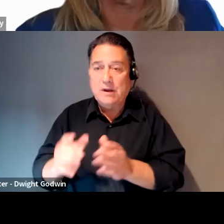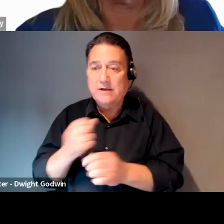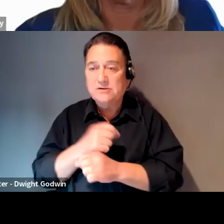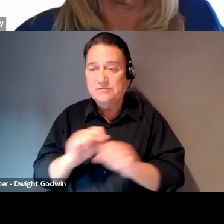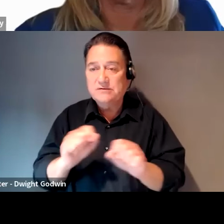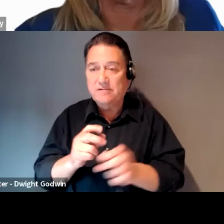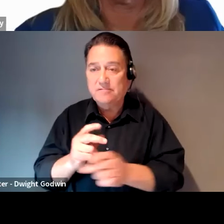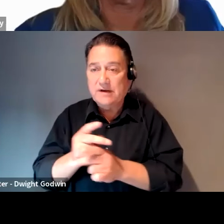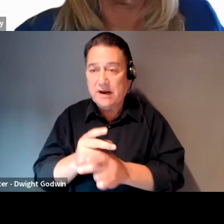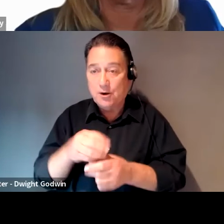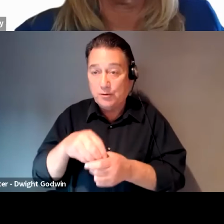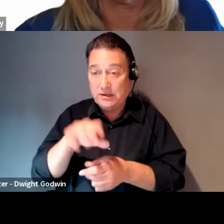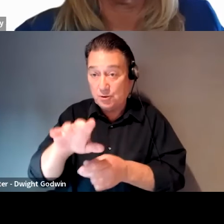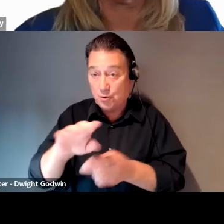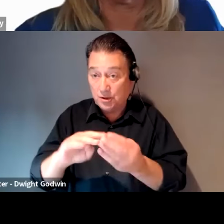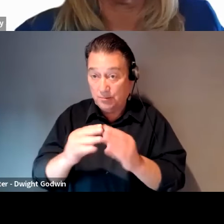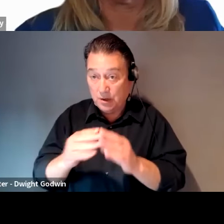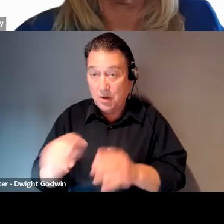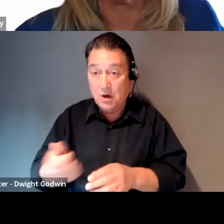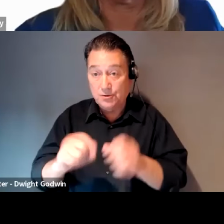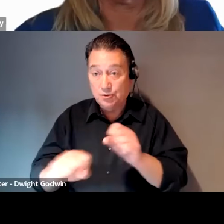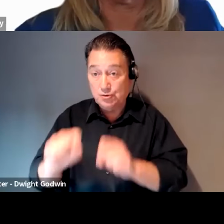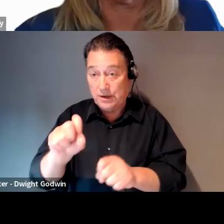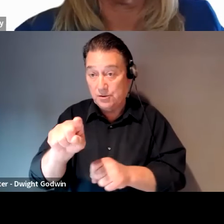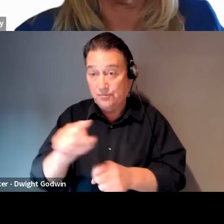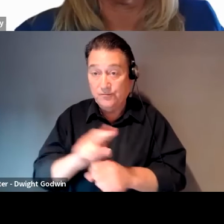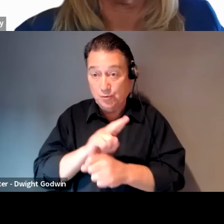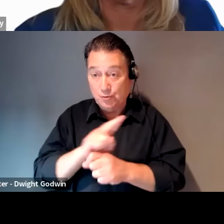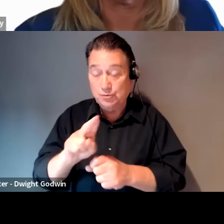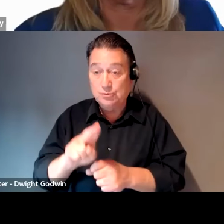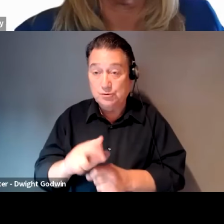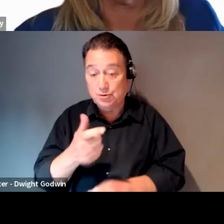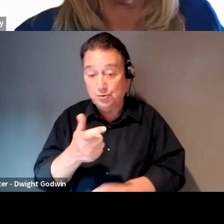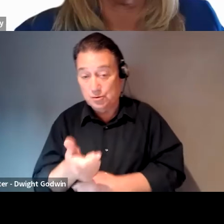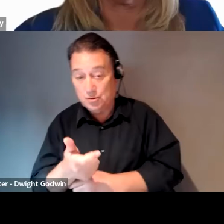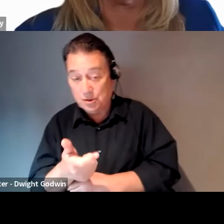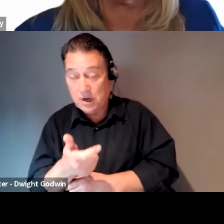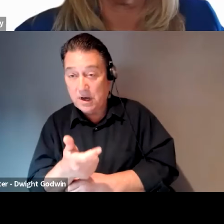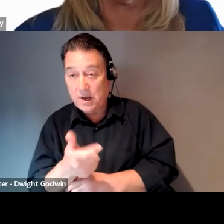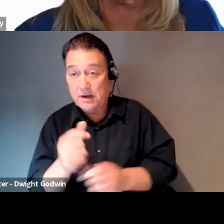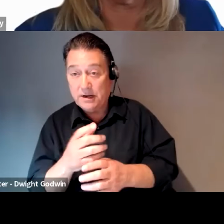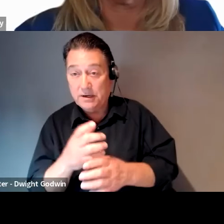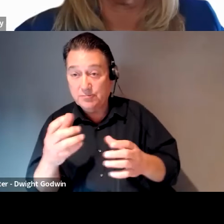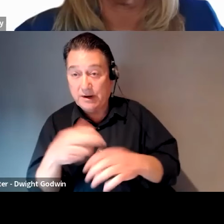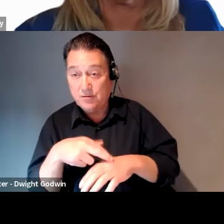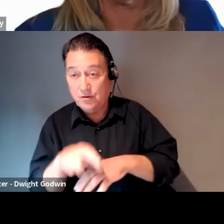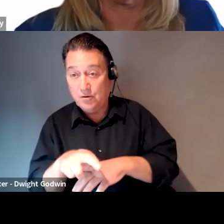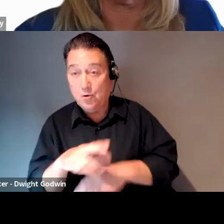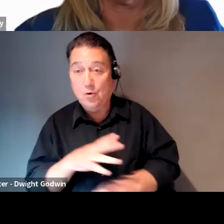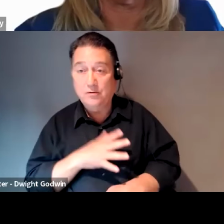and also any other strategies that you've used to look at expanding your referral or formalizing the referral source.